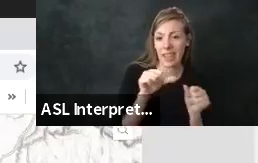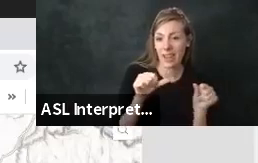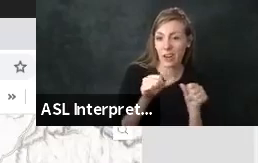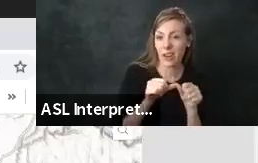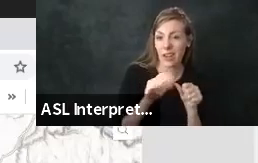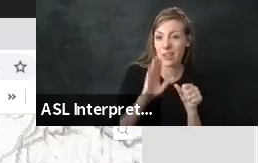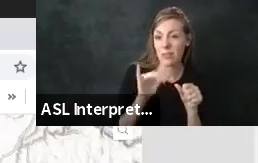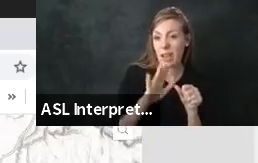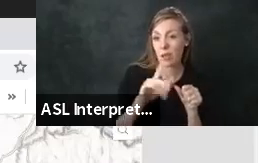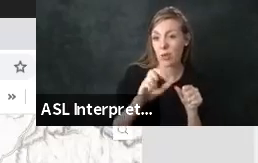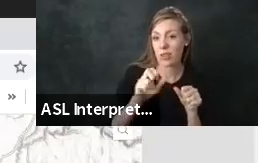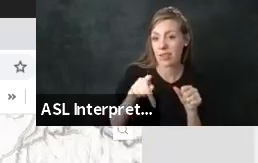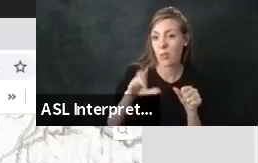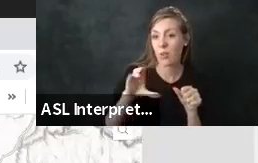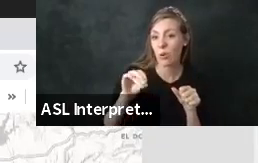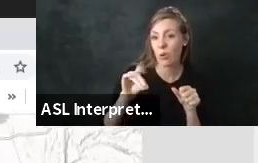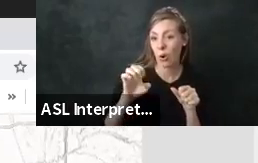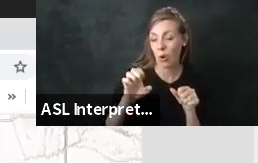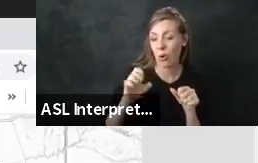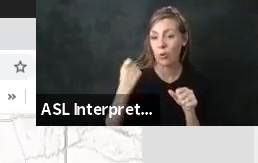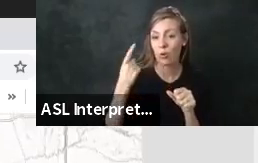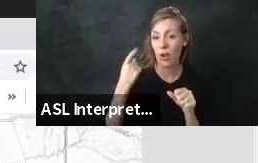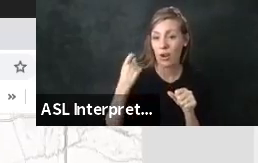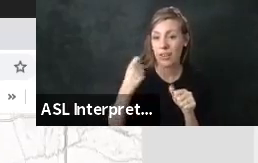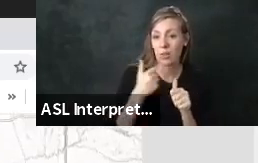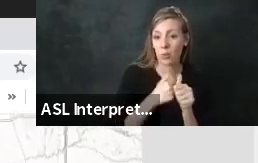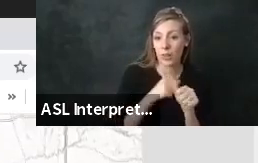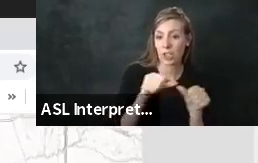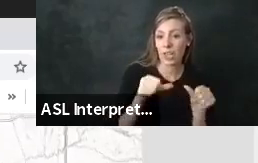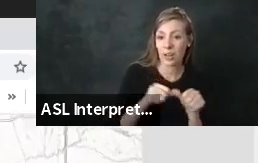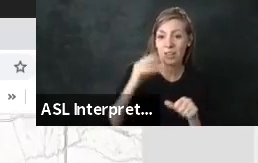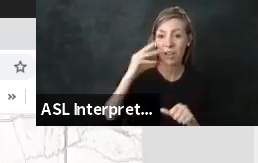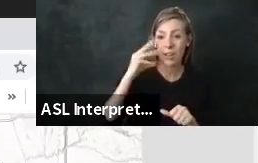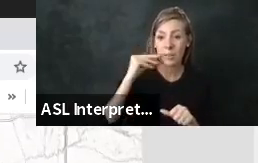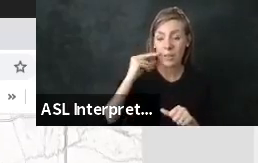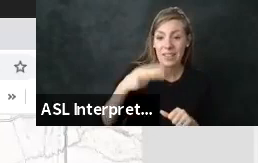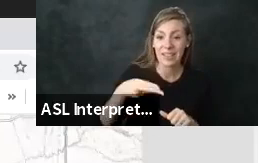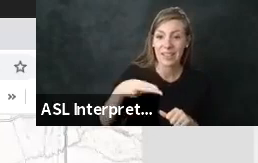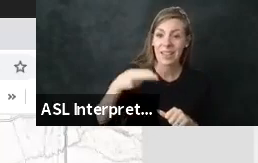to understand which Zip codes are experiencing the highest active Mase rate.